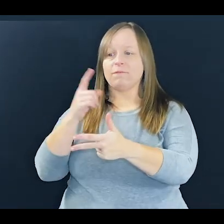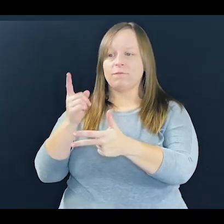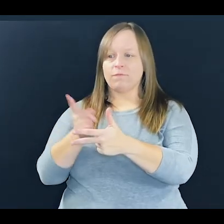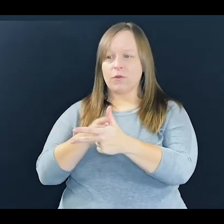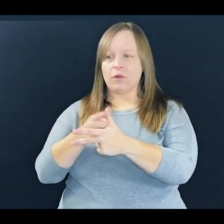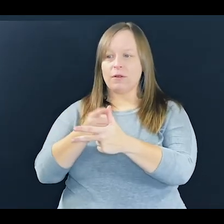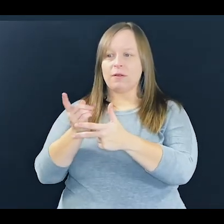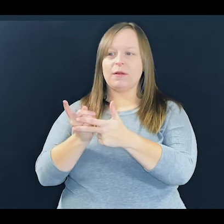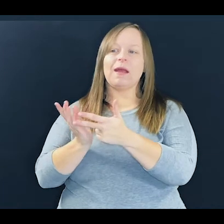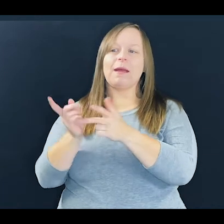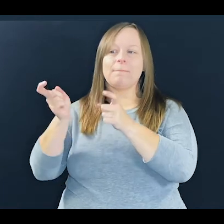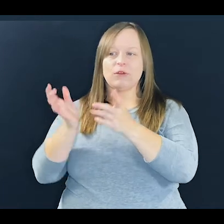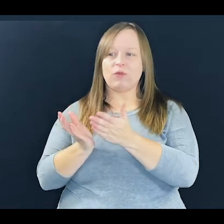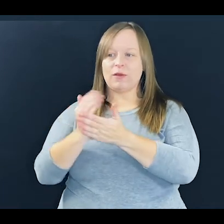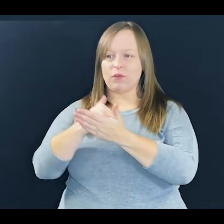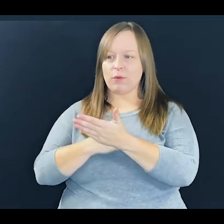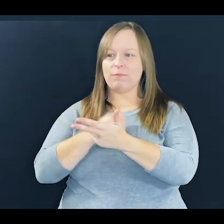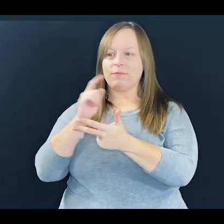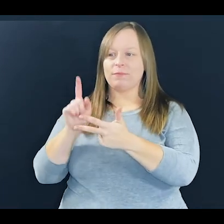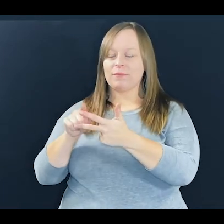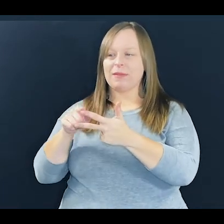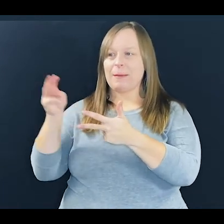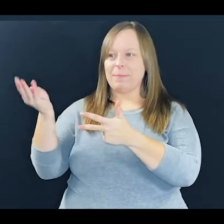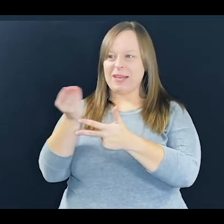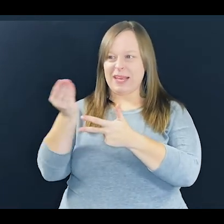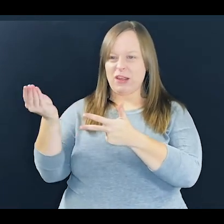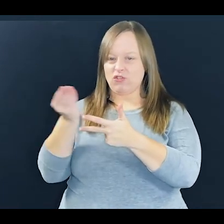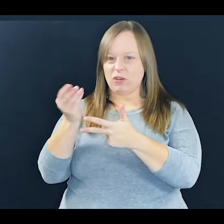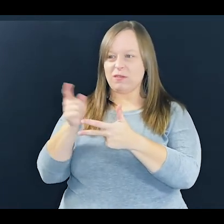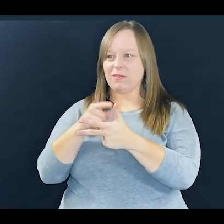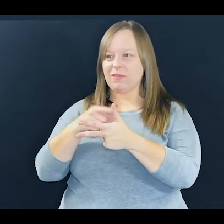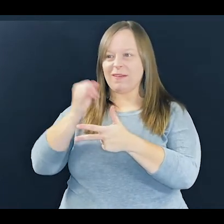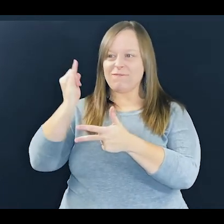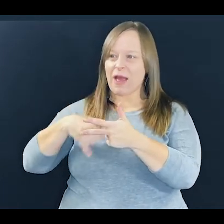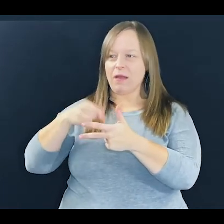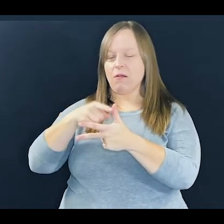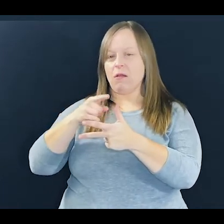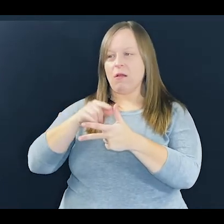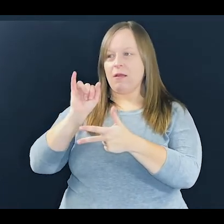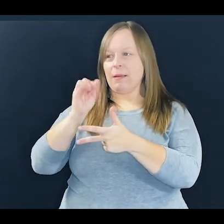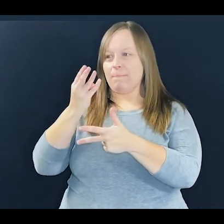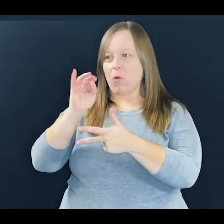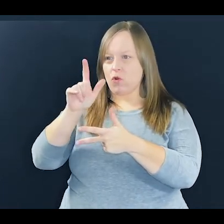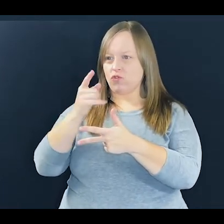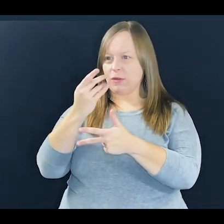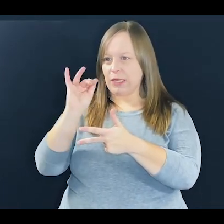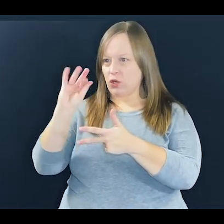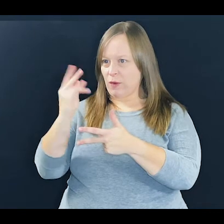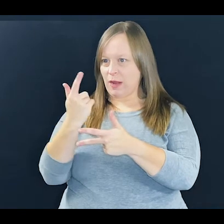The first is administrative review. The second would be mediation. And the third and final would be the impartial hearing.